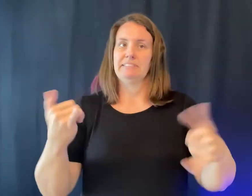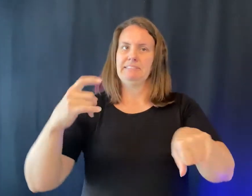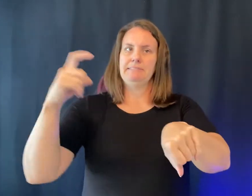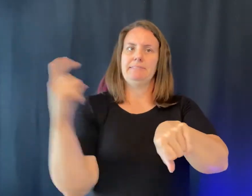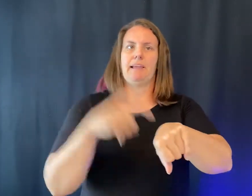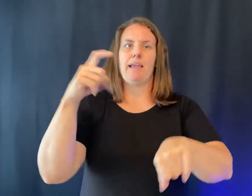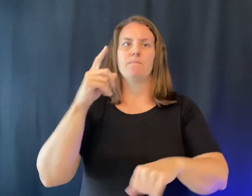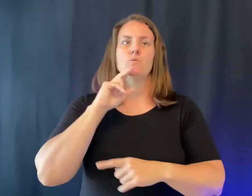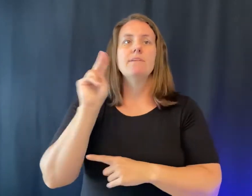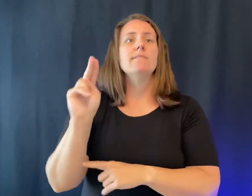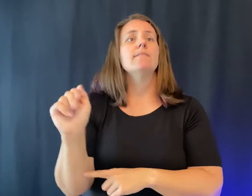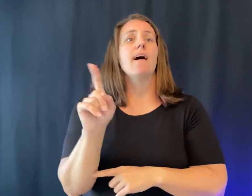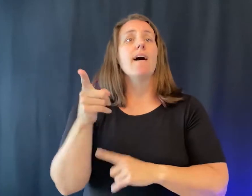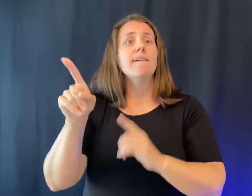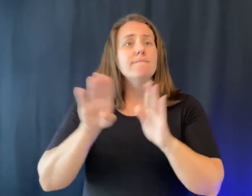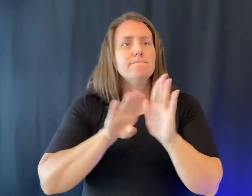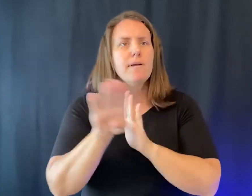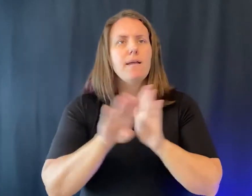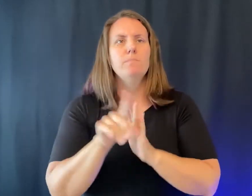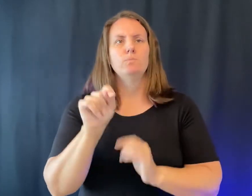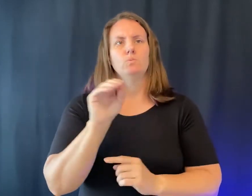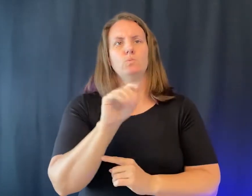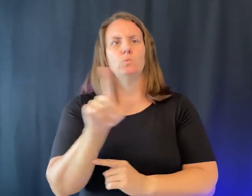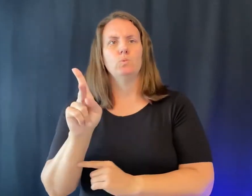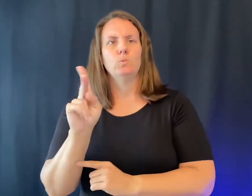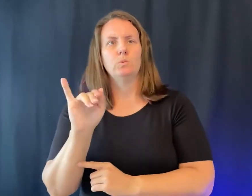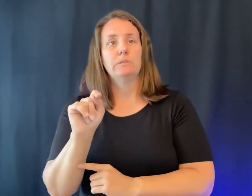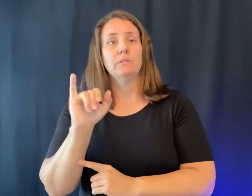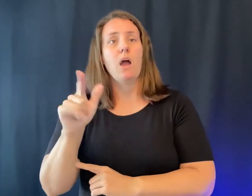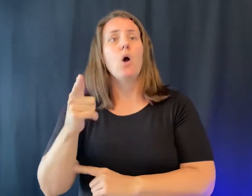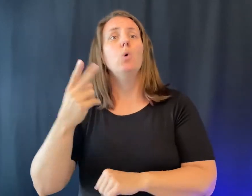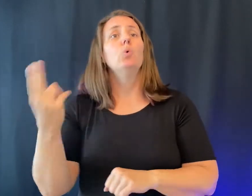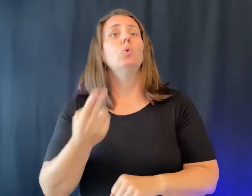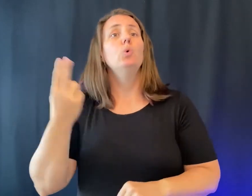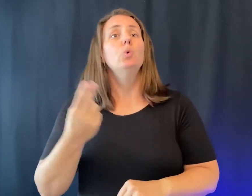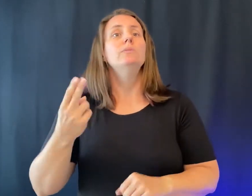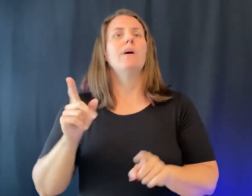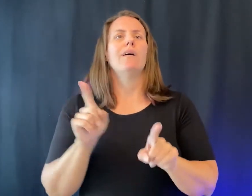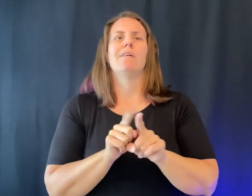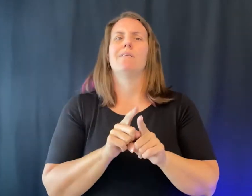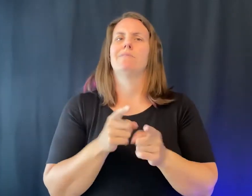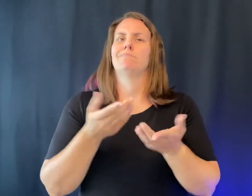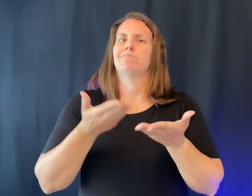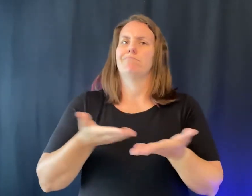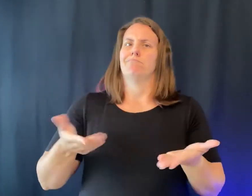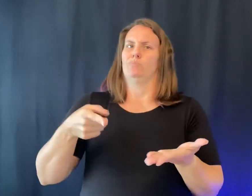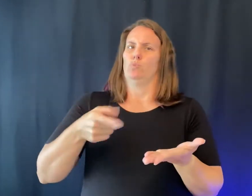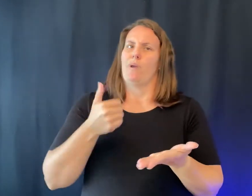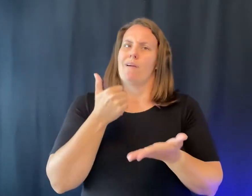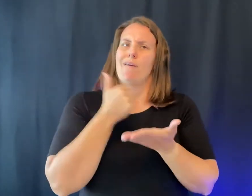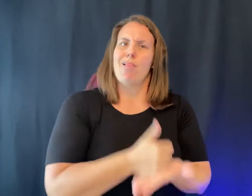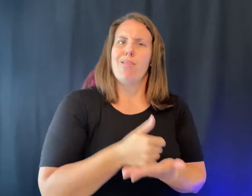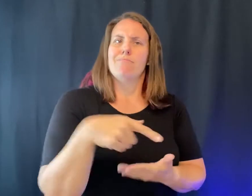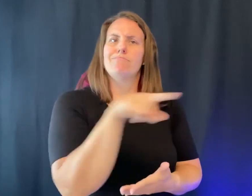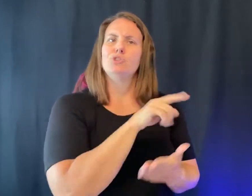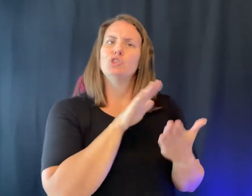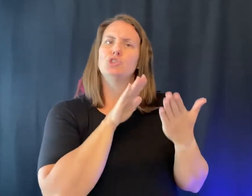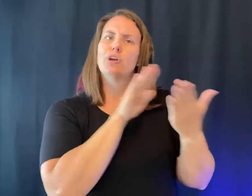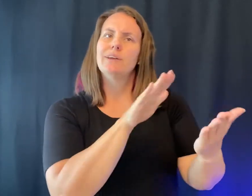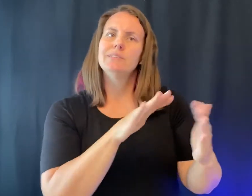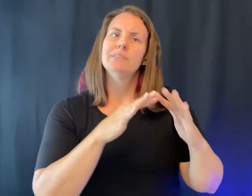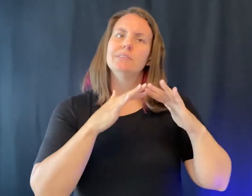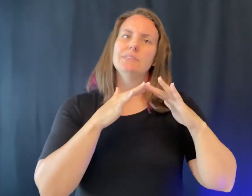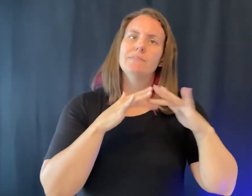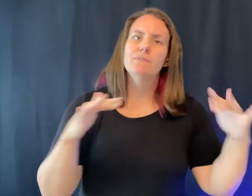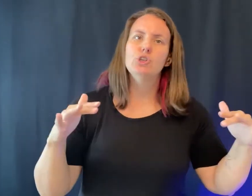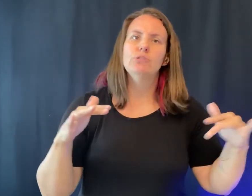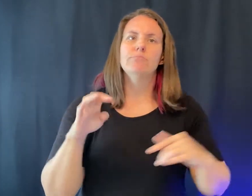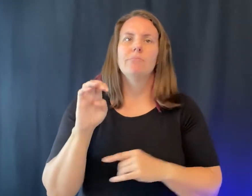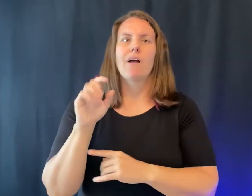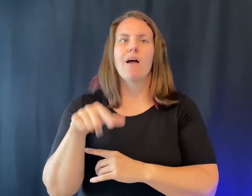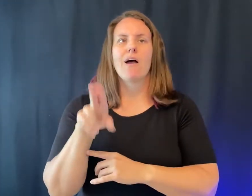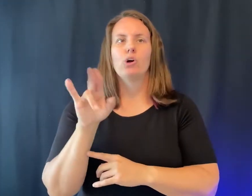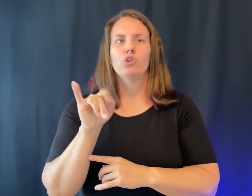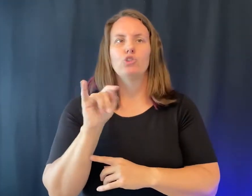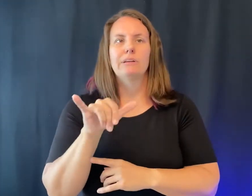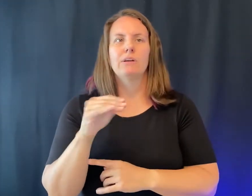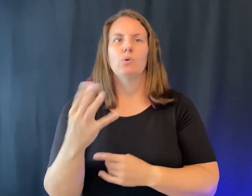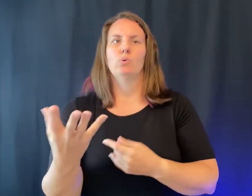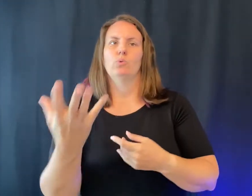It is time for NAD to develop toolkits that would be utilized as mechanisms to address diversity equity